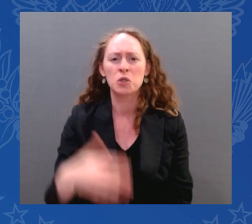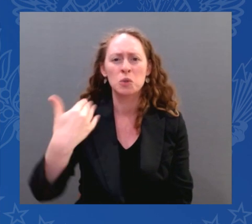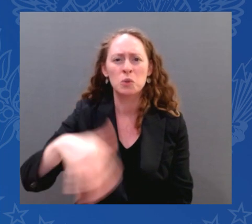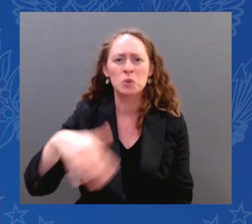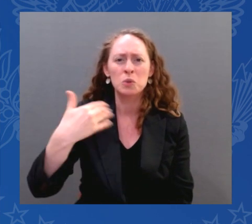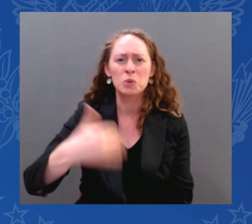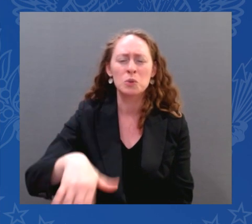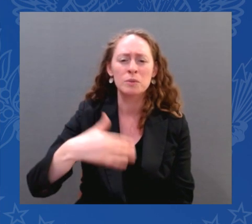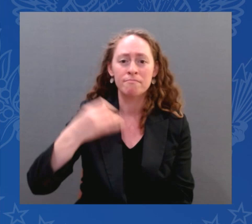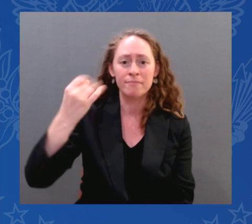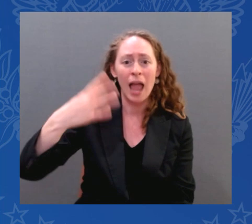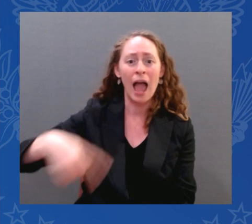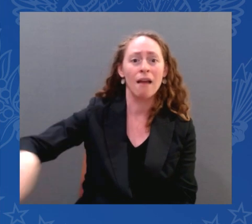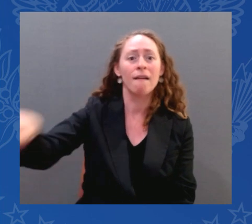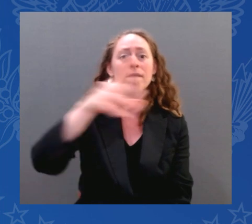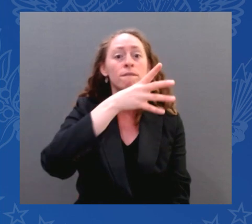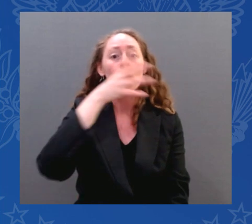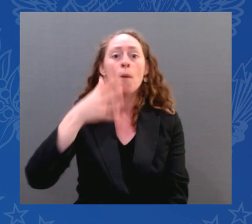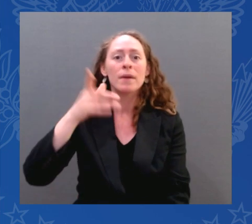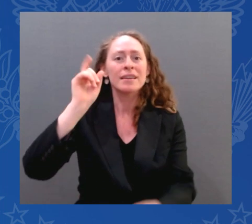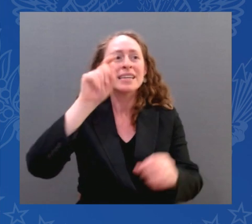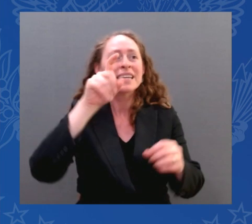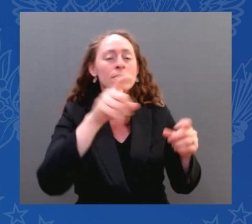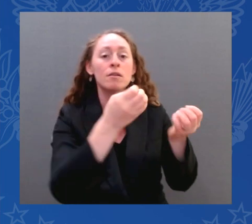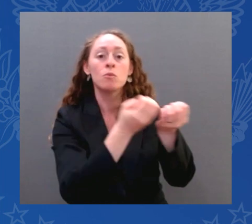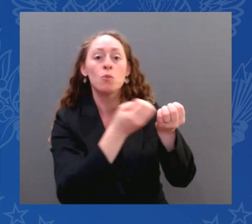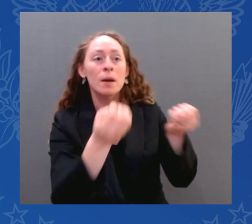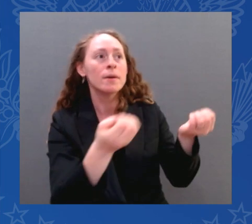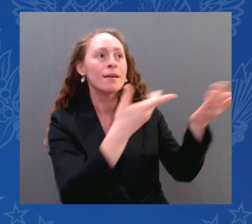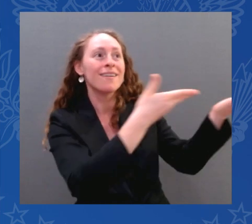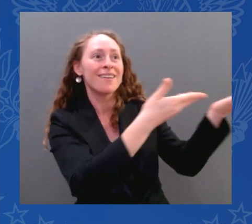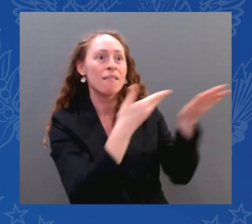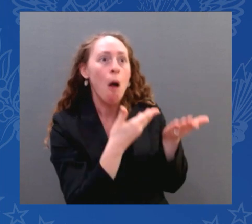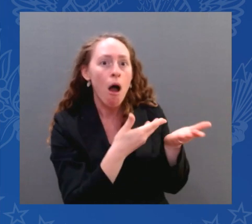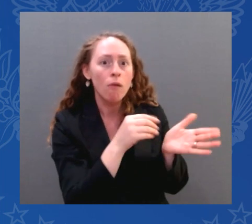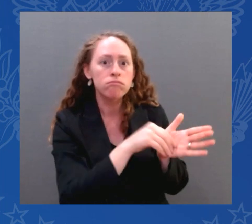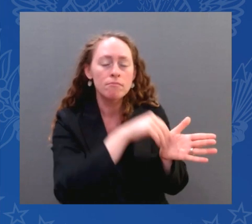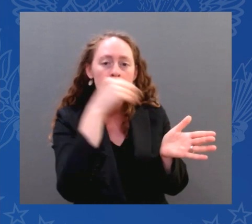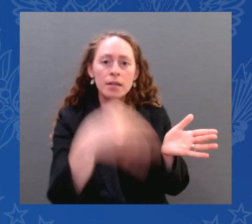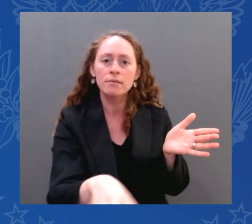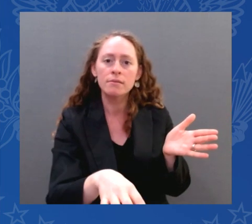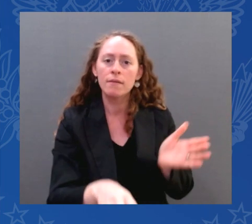rely on markets overseas to sell their products. Hal wasn't able to be with us today, but Wade and Zippy are here today